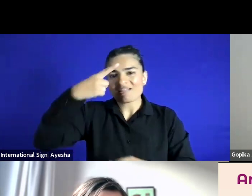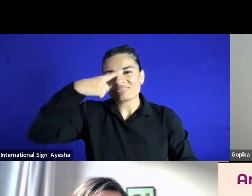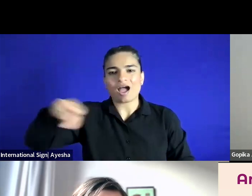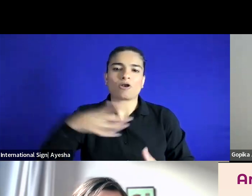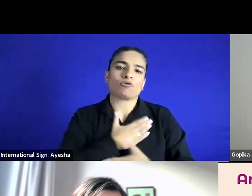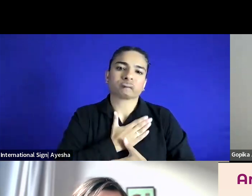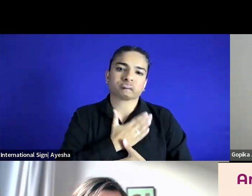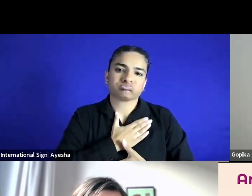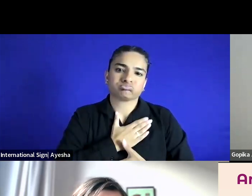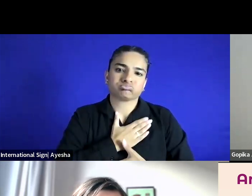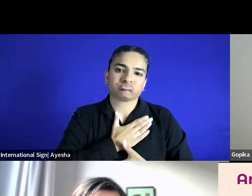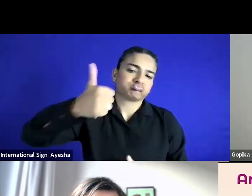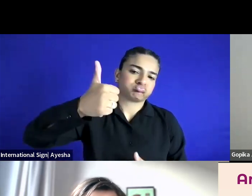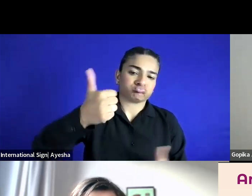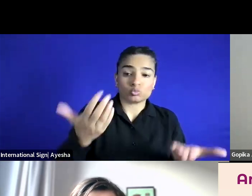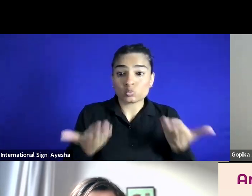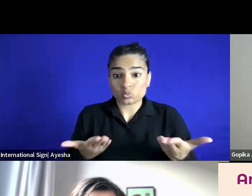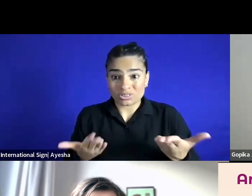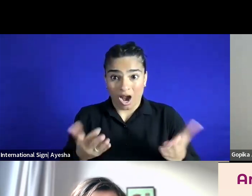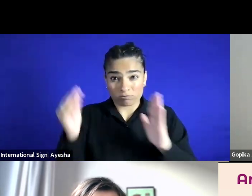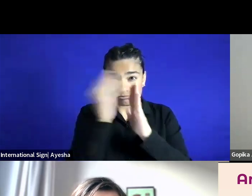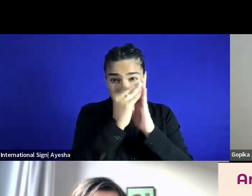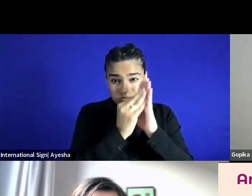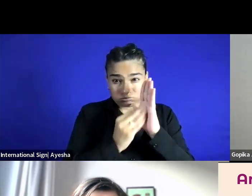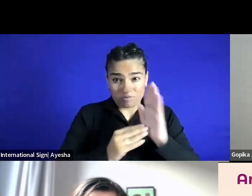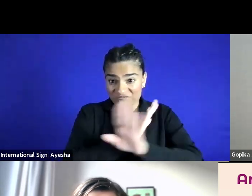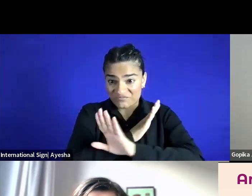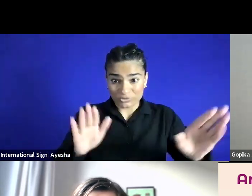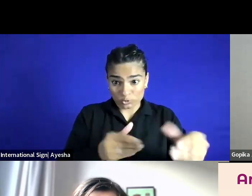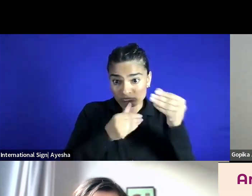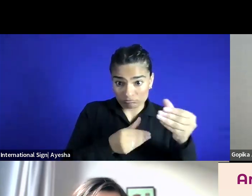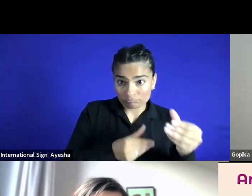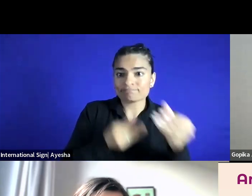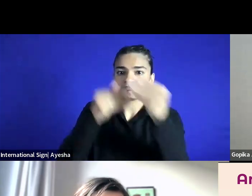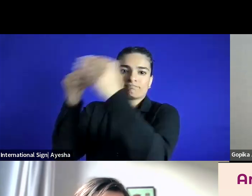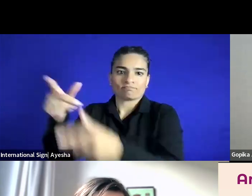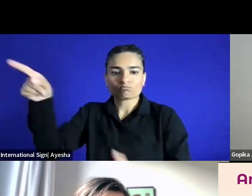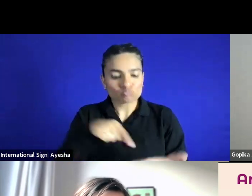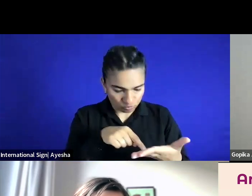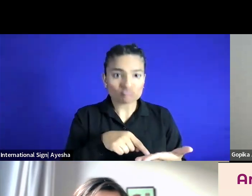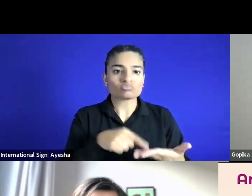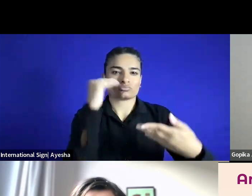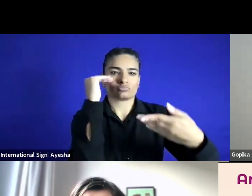filling out our profiles on canopy in order that we can avail of the fast track services.